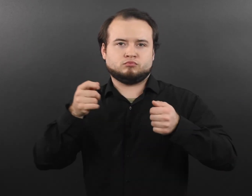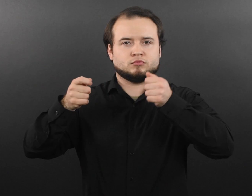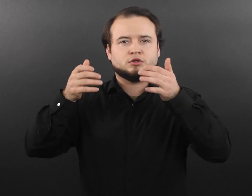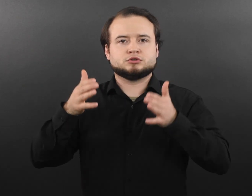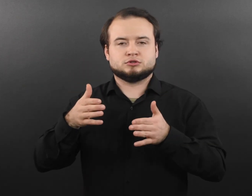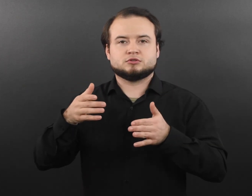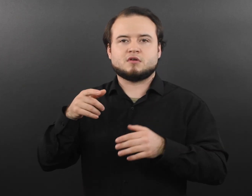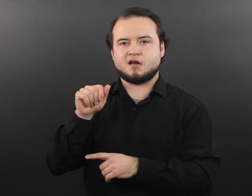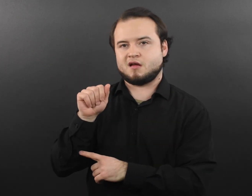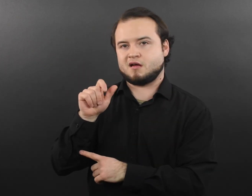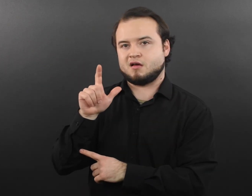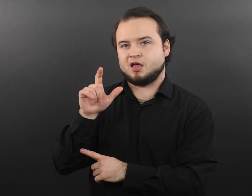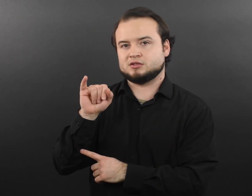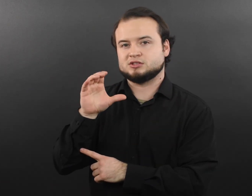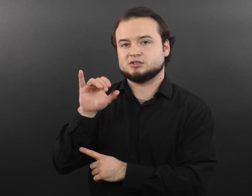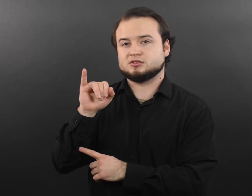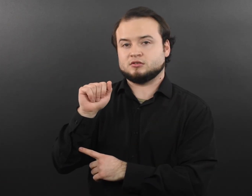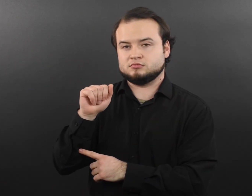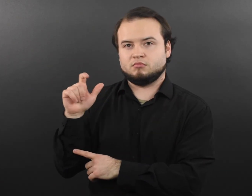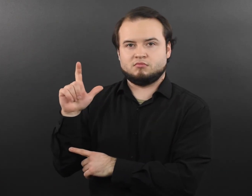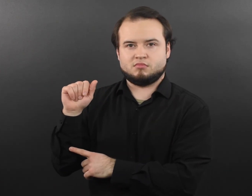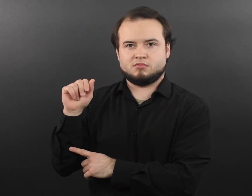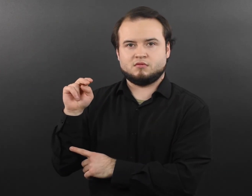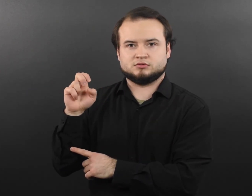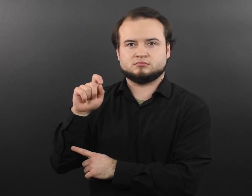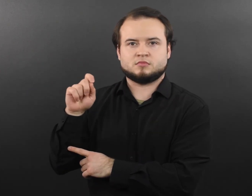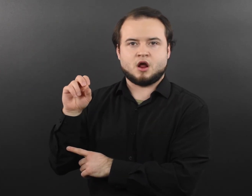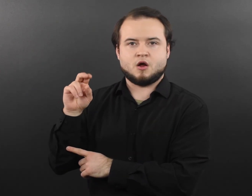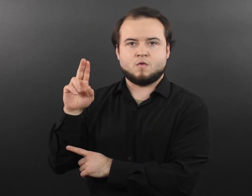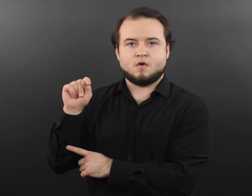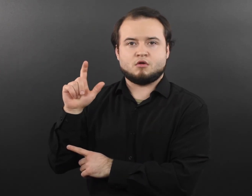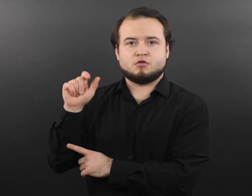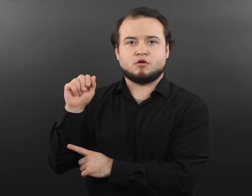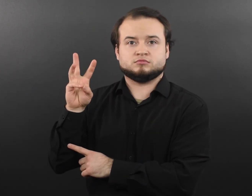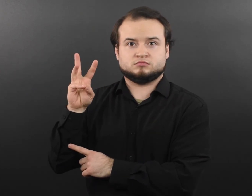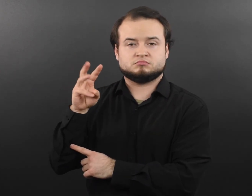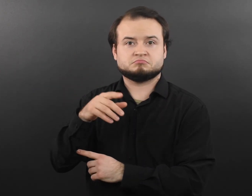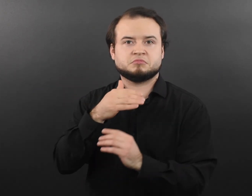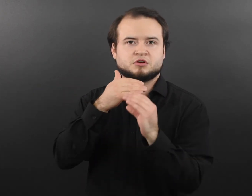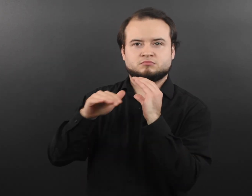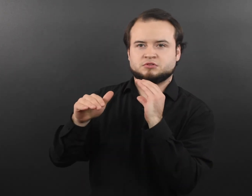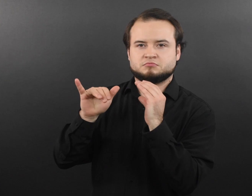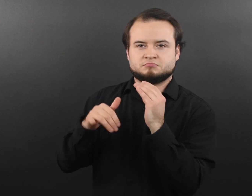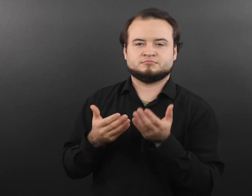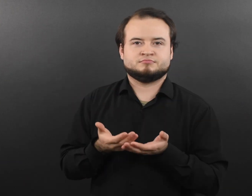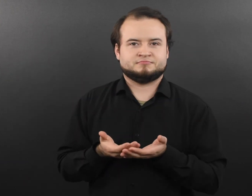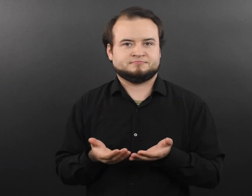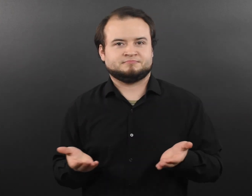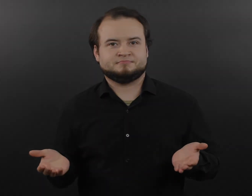out to our government relations director, Alicia Lane-Outlaw, at…